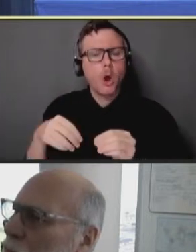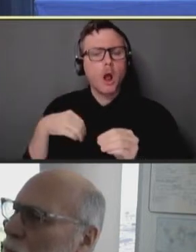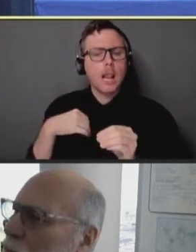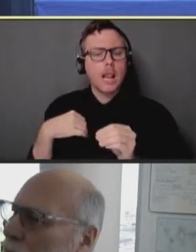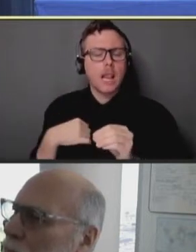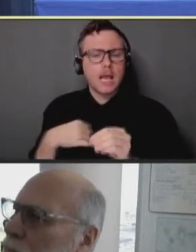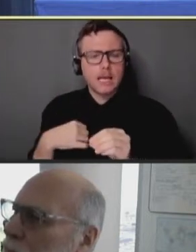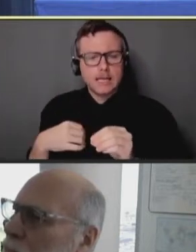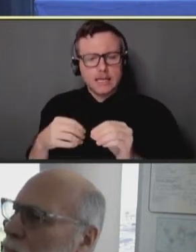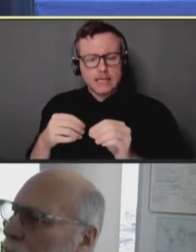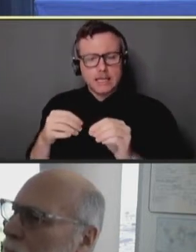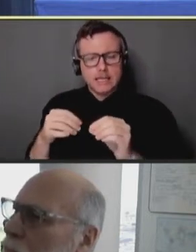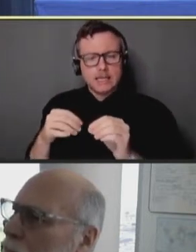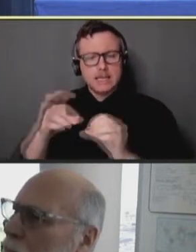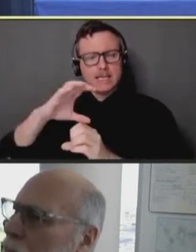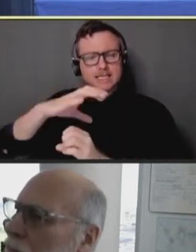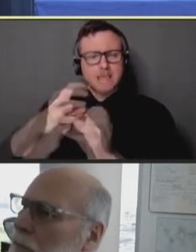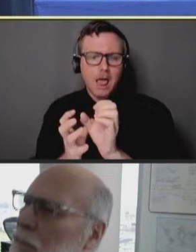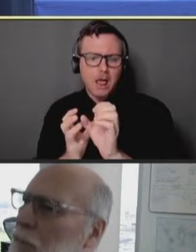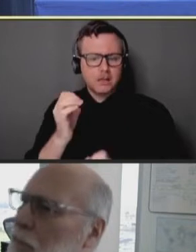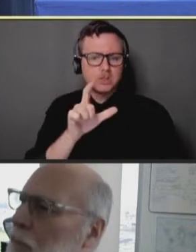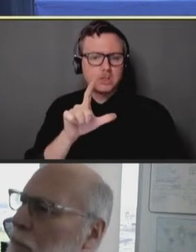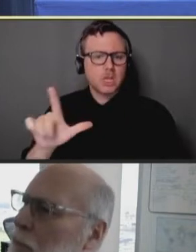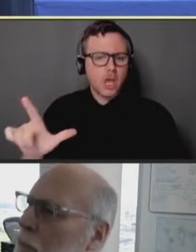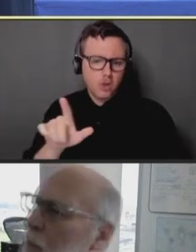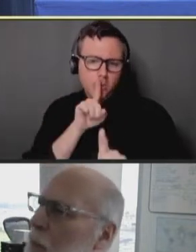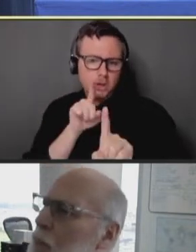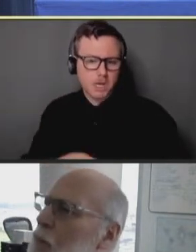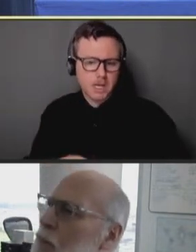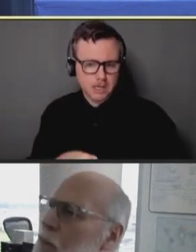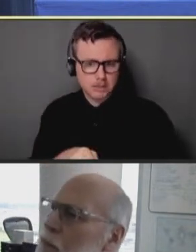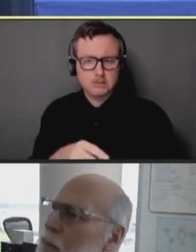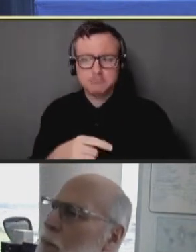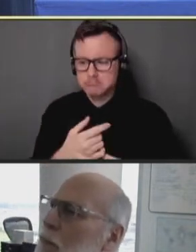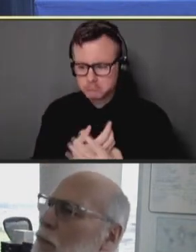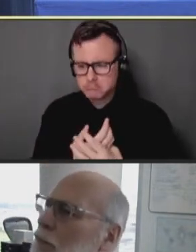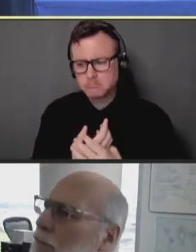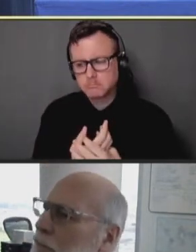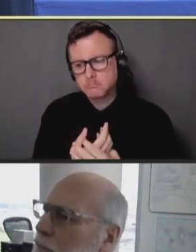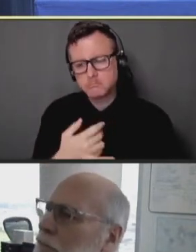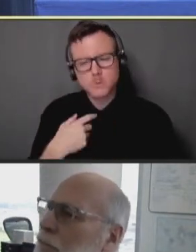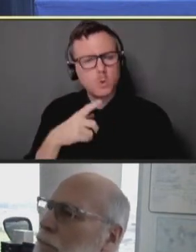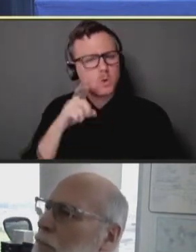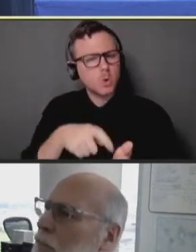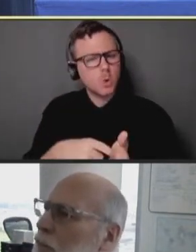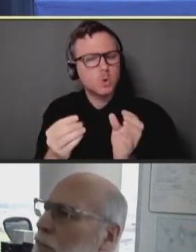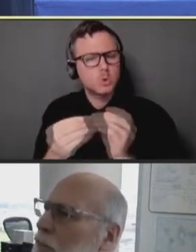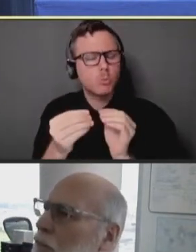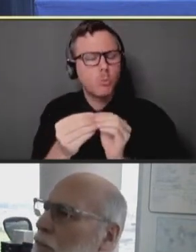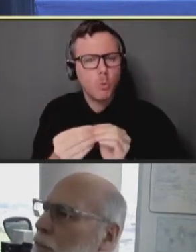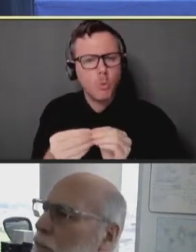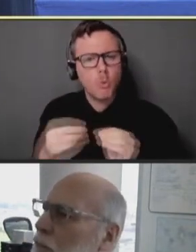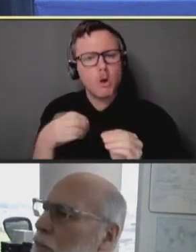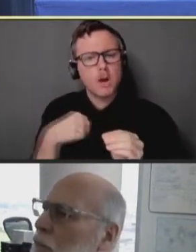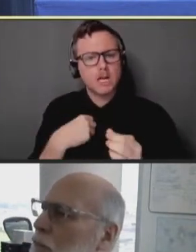So -- but in all cases, everything's happening. It's just what seems more dominant in terms of offering protection.